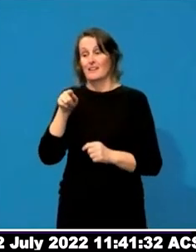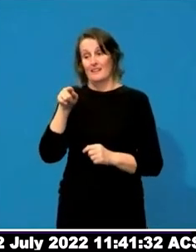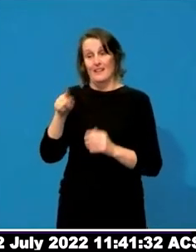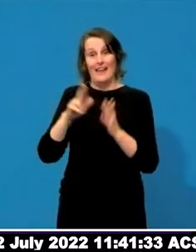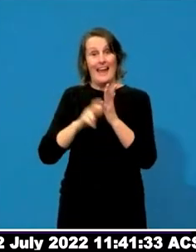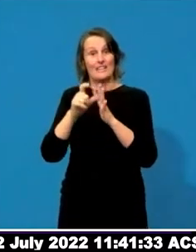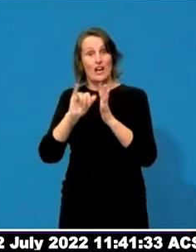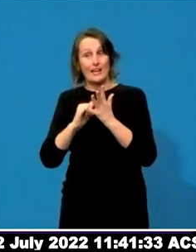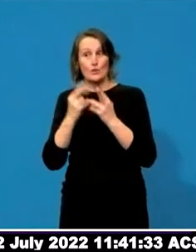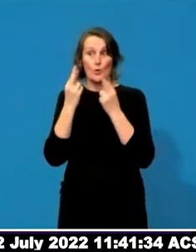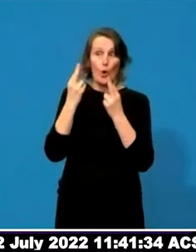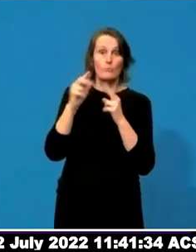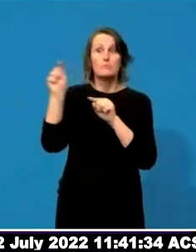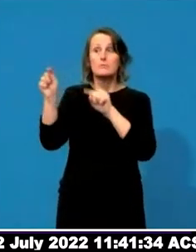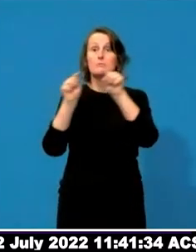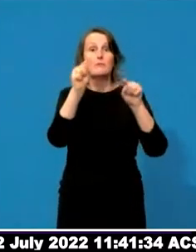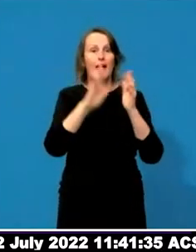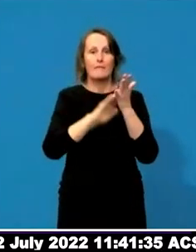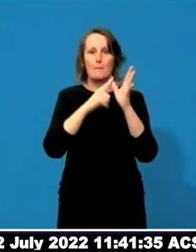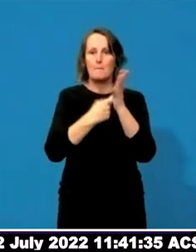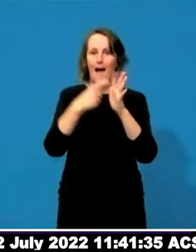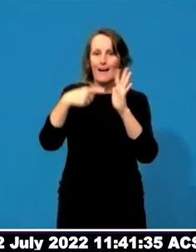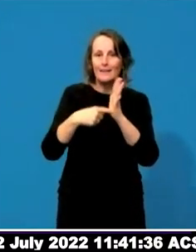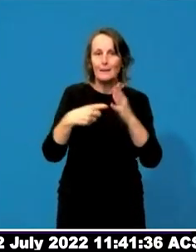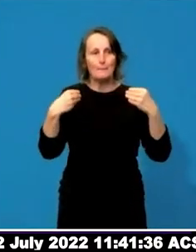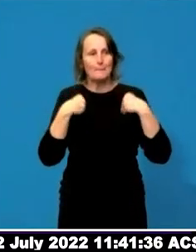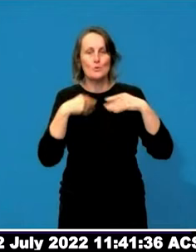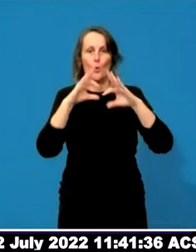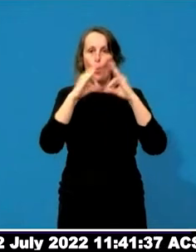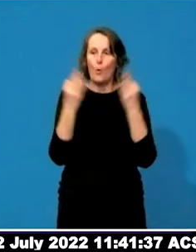and then must engage in remedial actions where there are no markets.